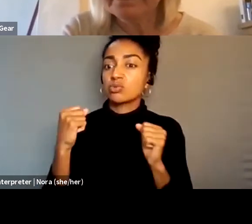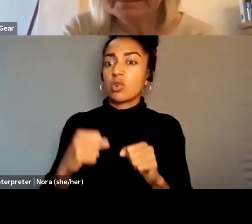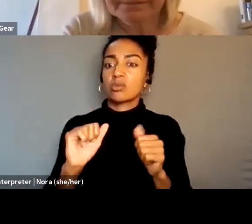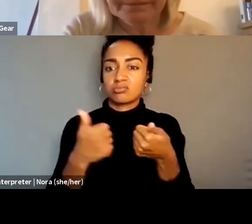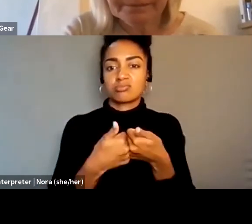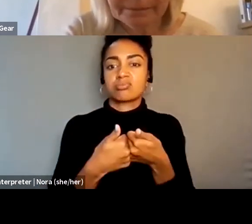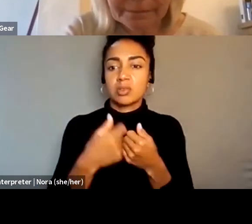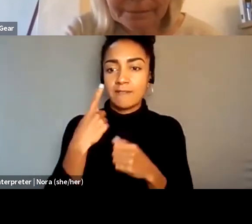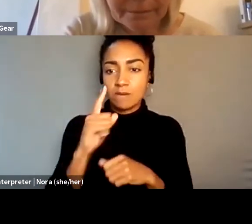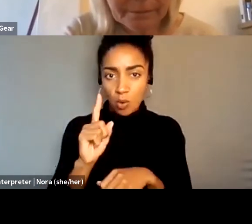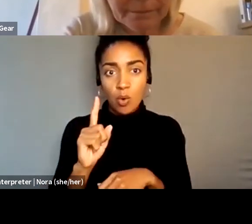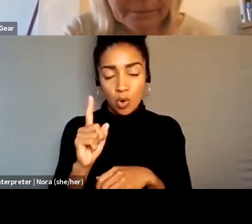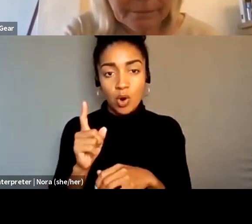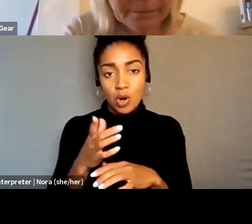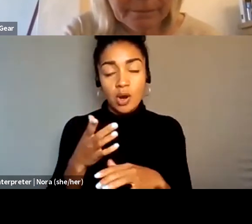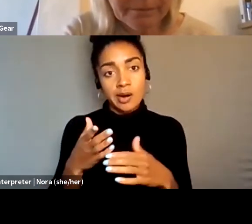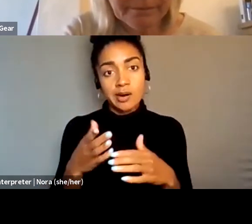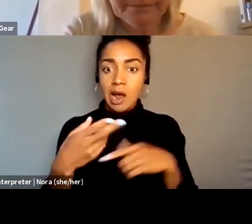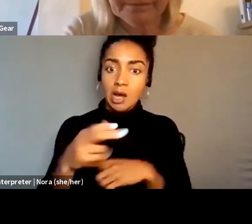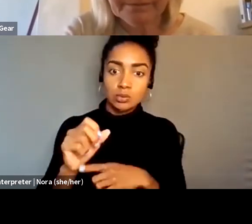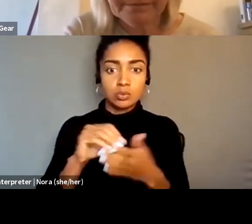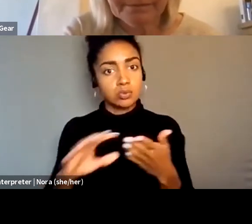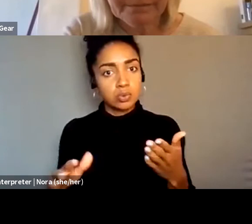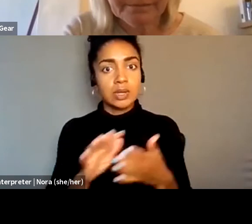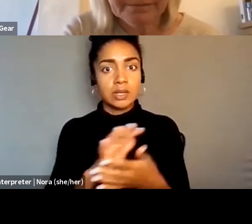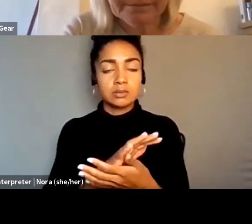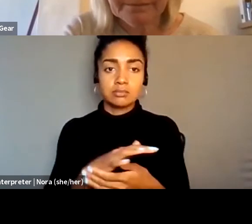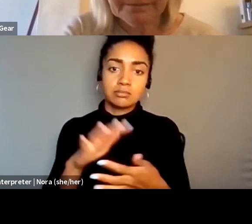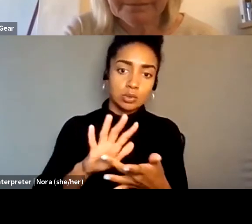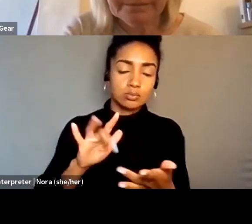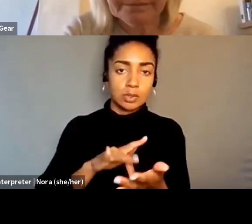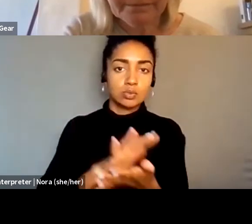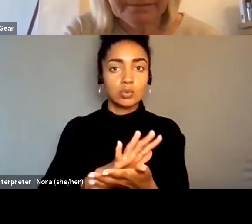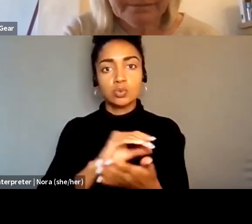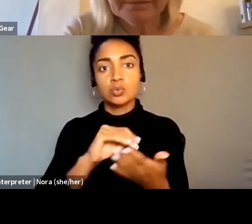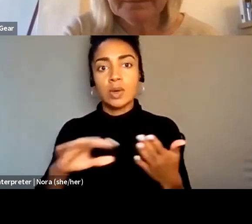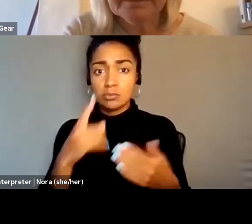So, could you talk about successful approaches meeting at the possibilities? Yes, Thank you.